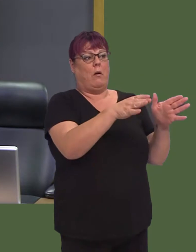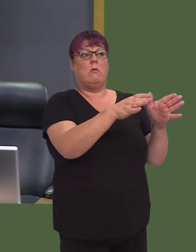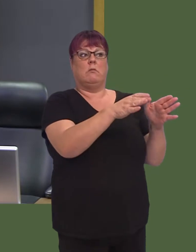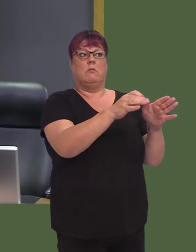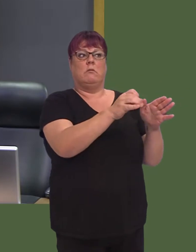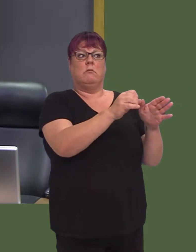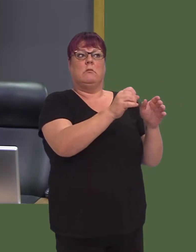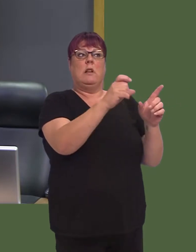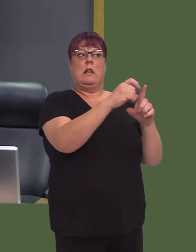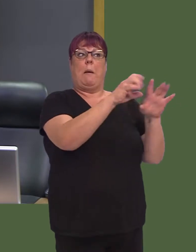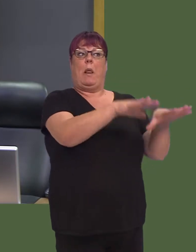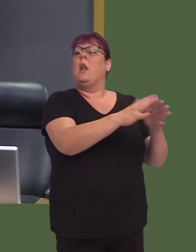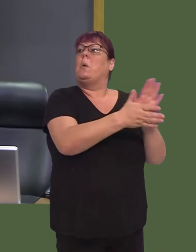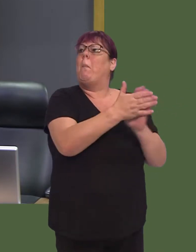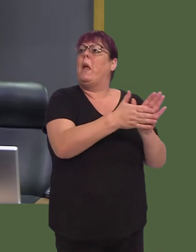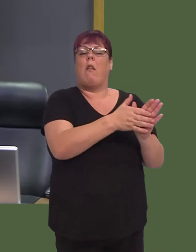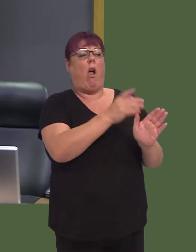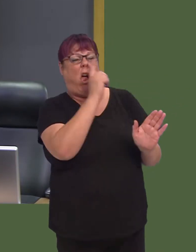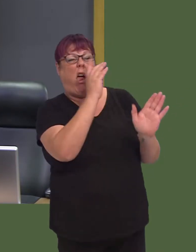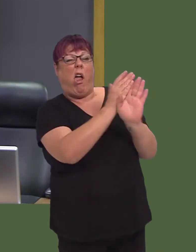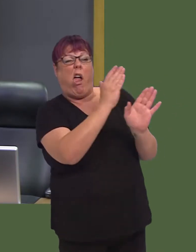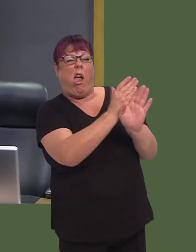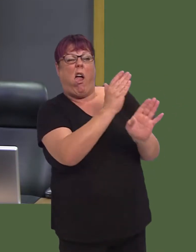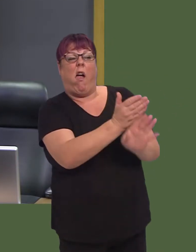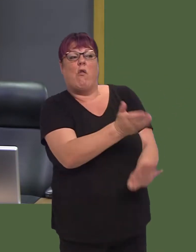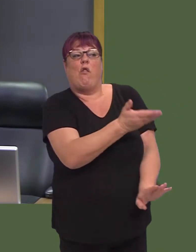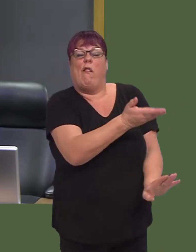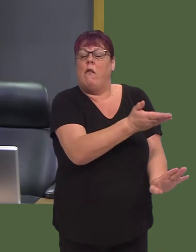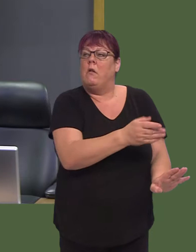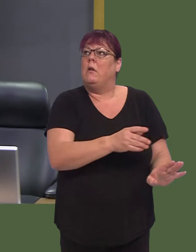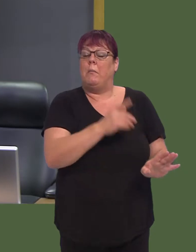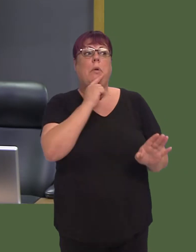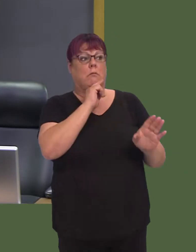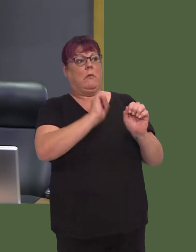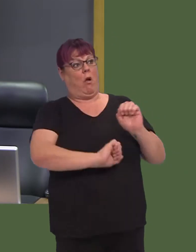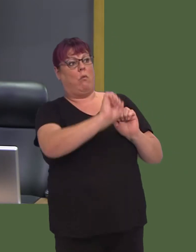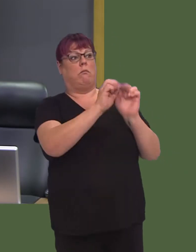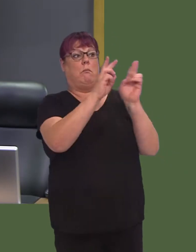for Wales in Dublin, and, to be clear, I don't mean a desk tucked away in a corner of the British embassy?